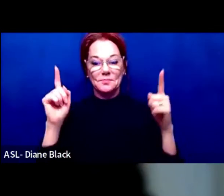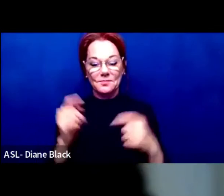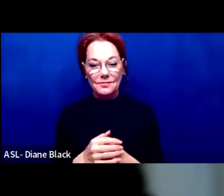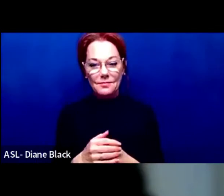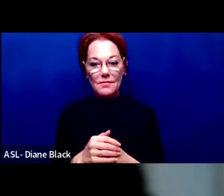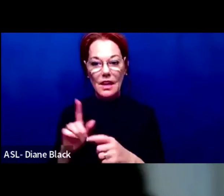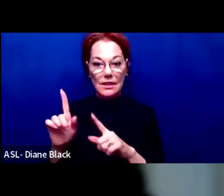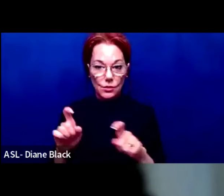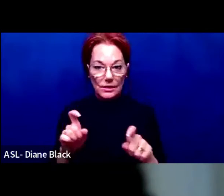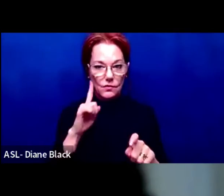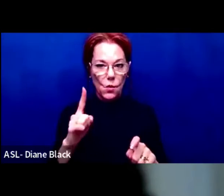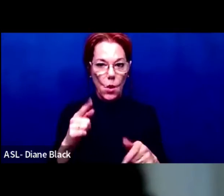lifetime history of brain injury